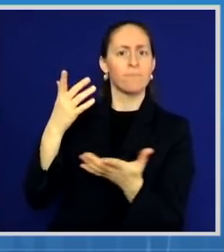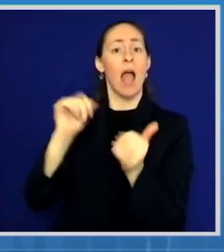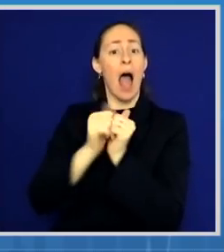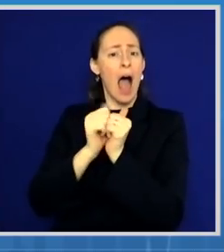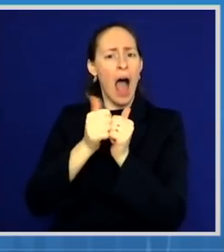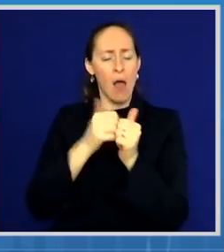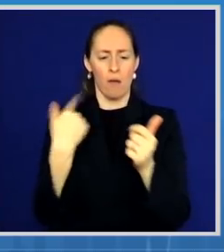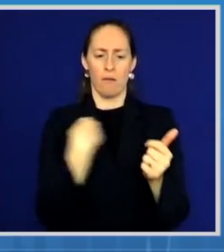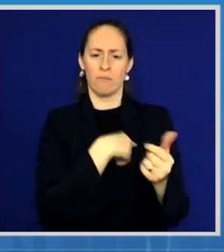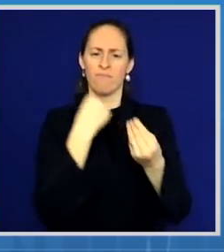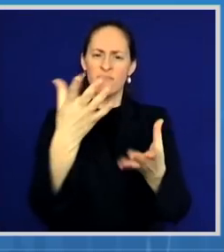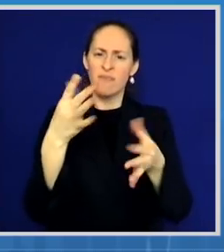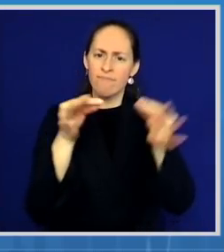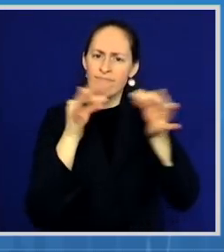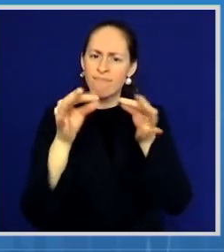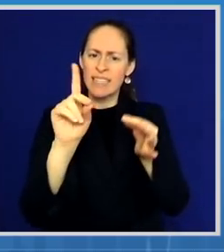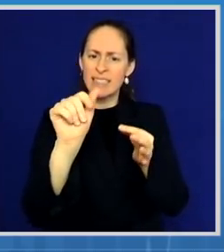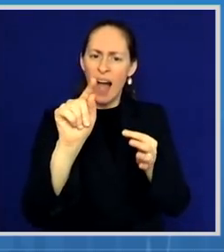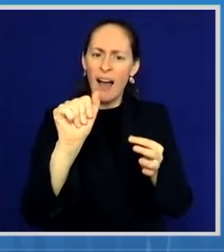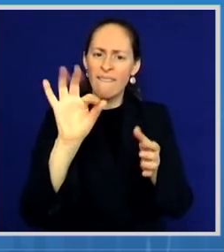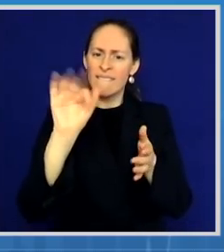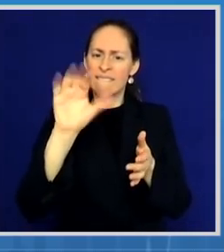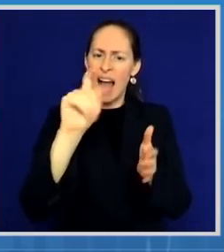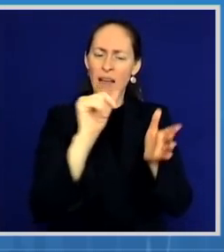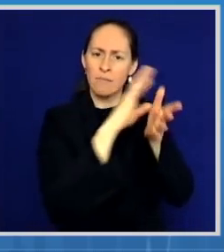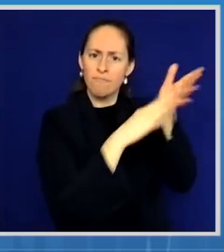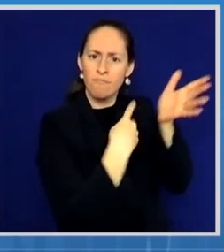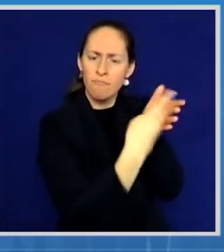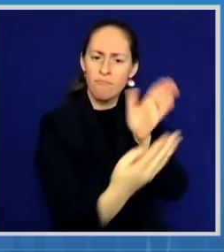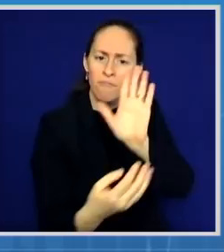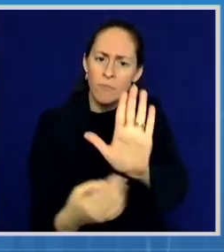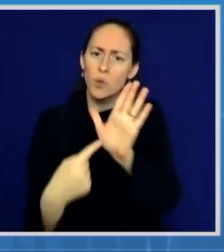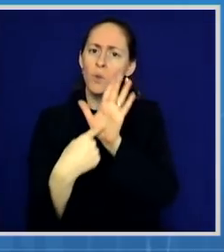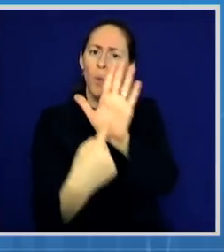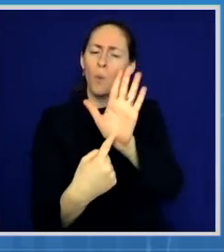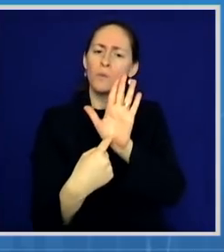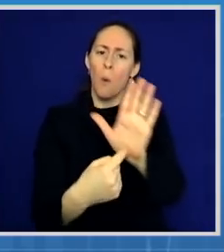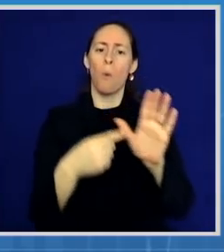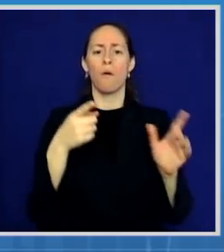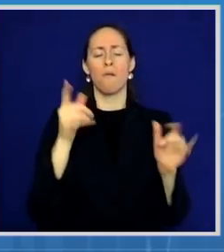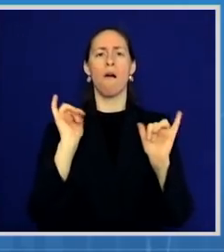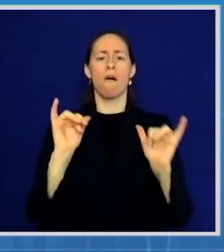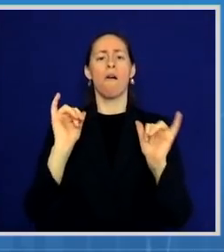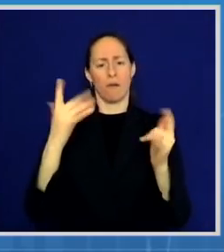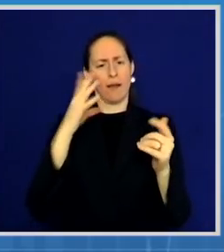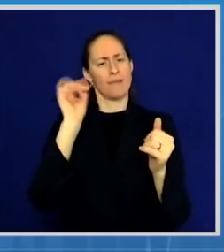and ensuring equity is at the center of everything we do so we can reach everyone in our response.